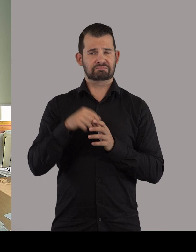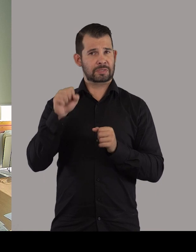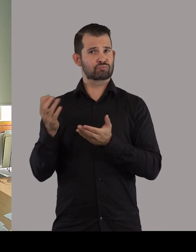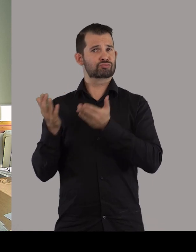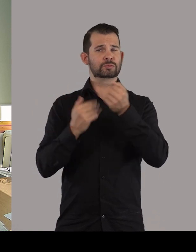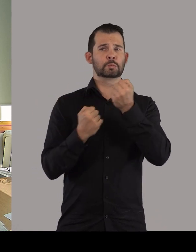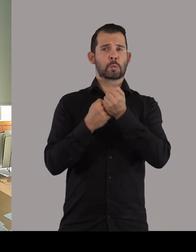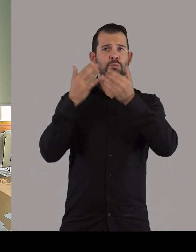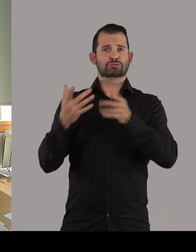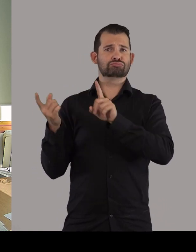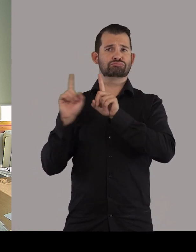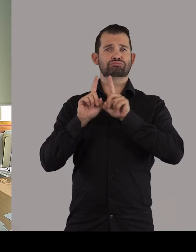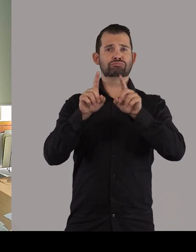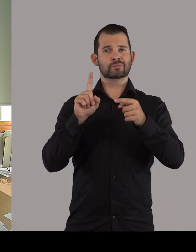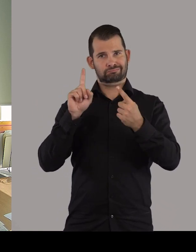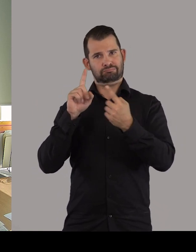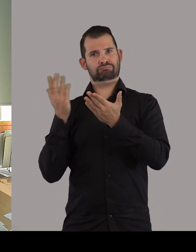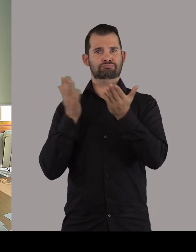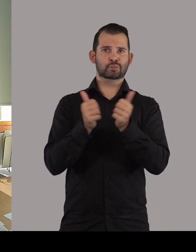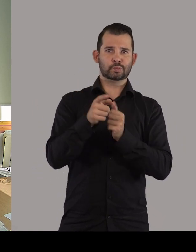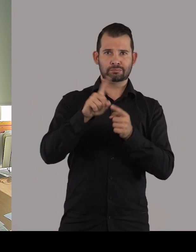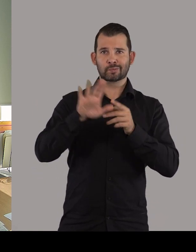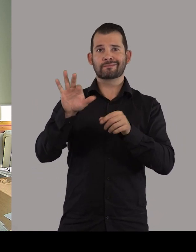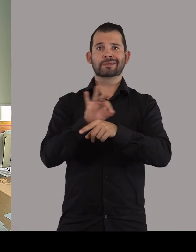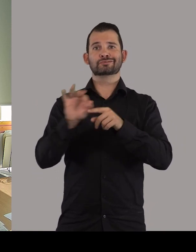You can bring a support person to your functional assessment test.